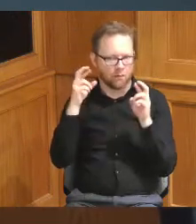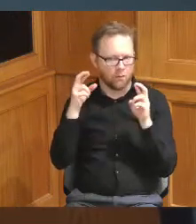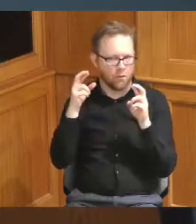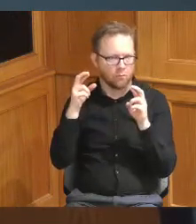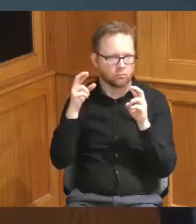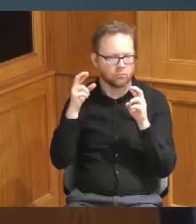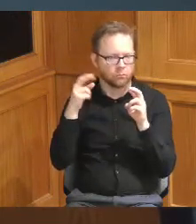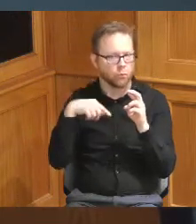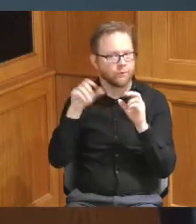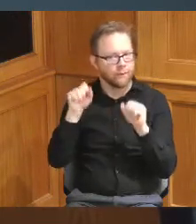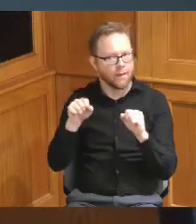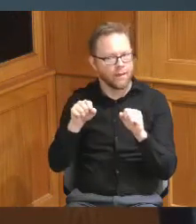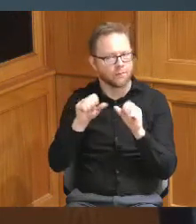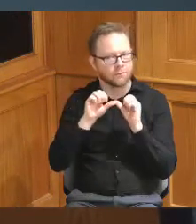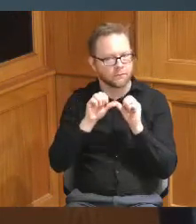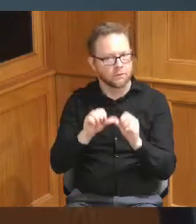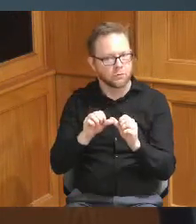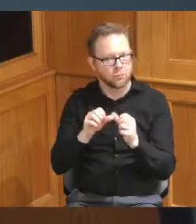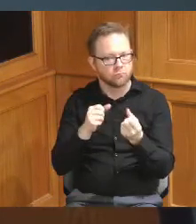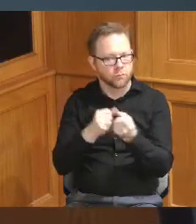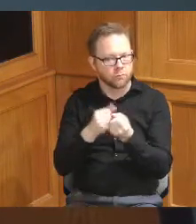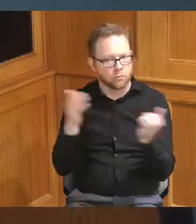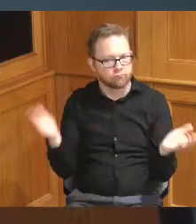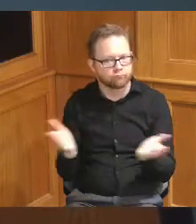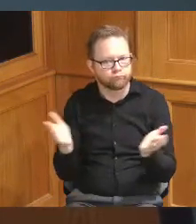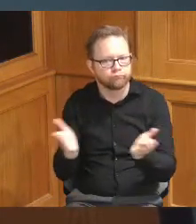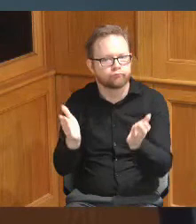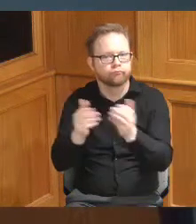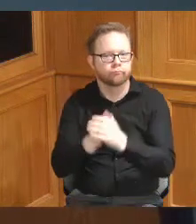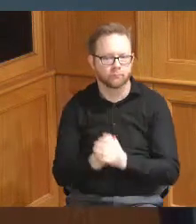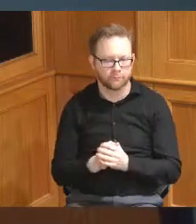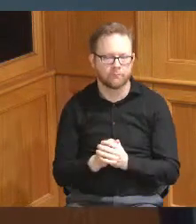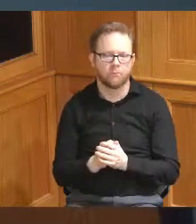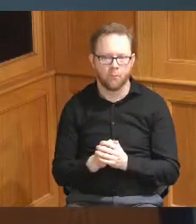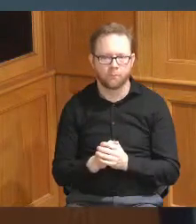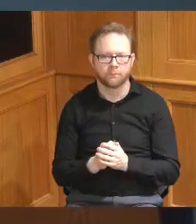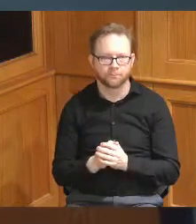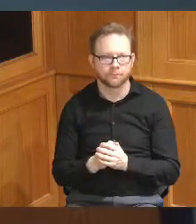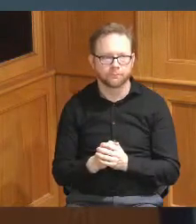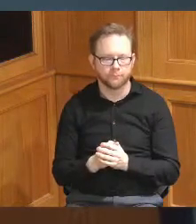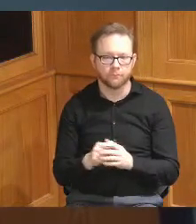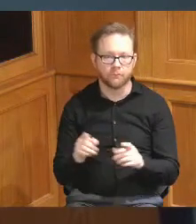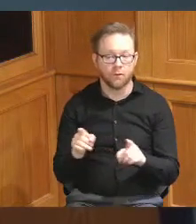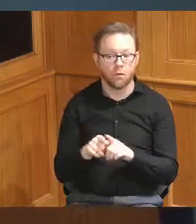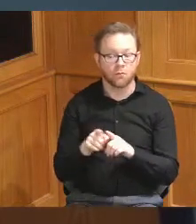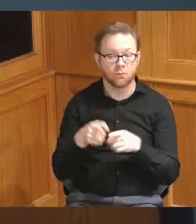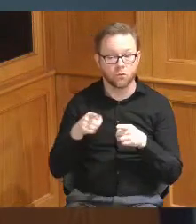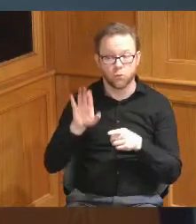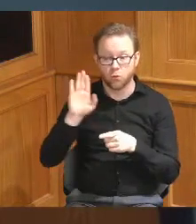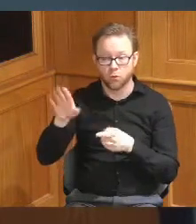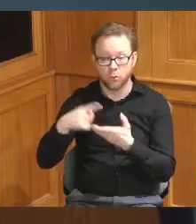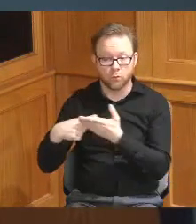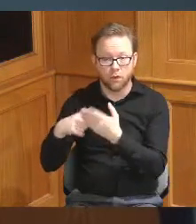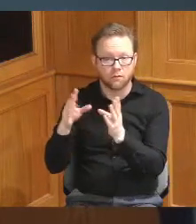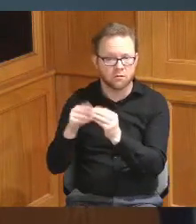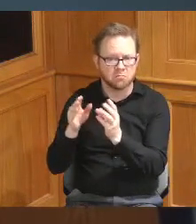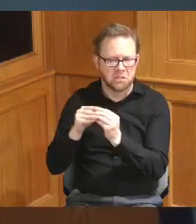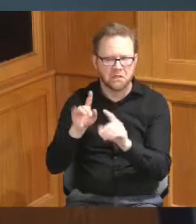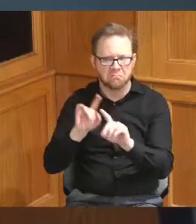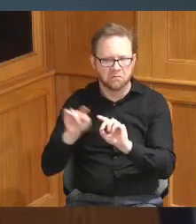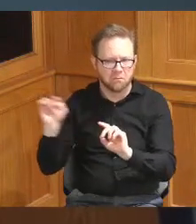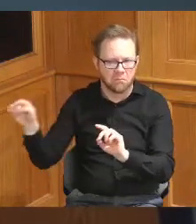promoting or keep going and then also as you're at those tables articulating the